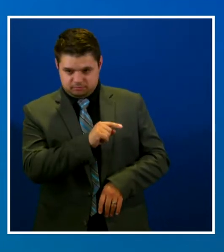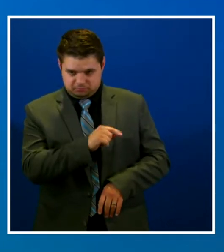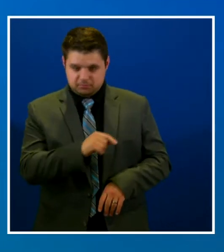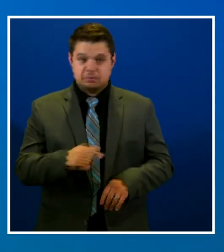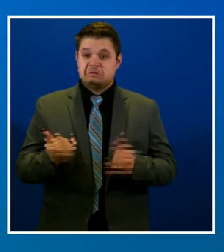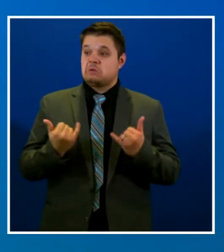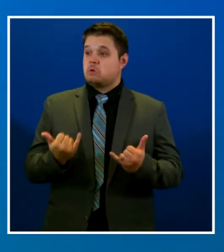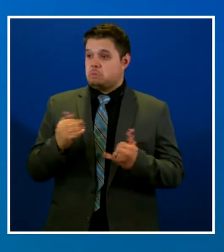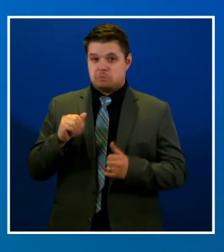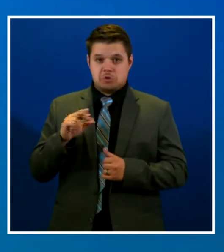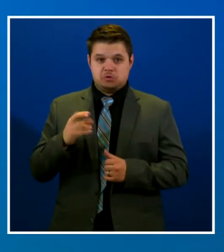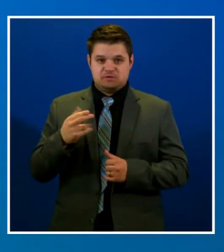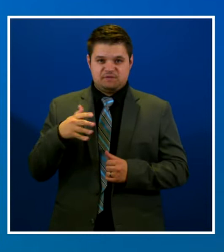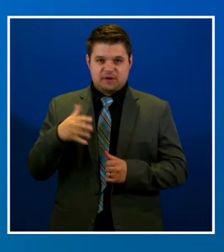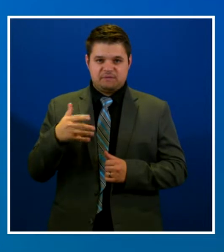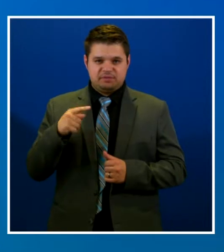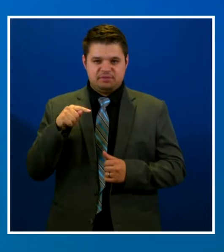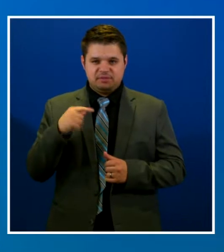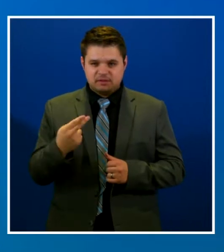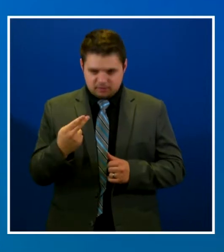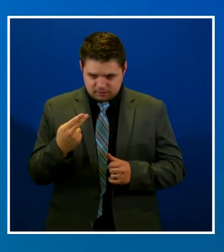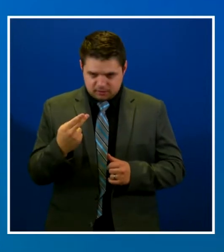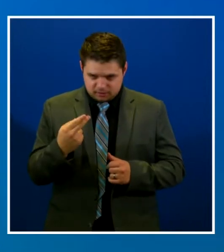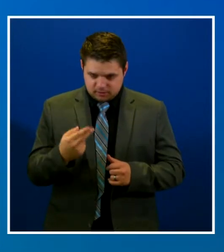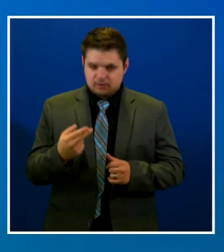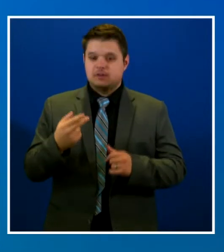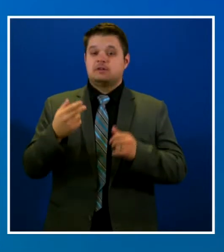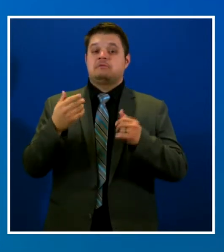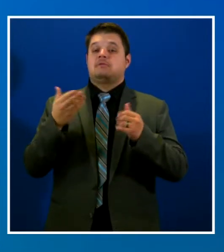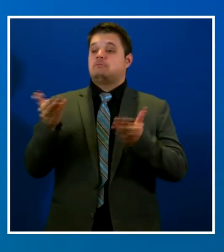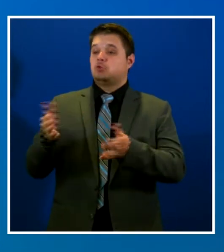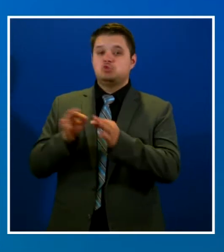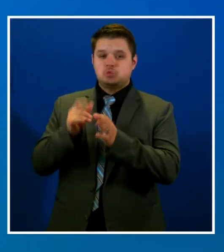Thank you again to Judith and Alex are American Sign Language interpreters today.